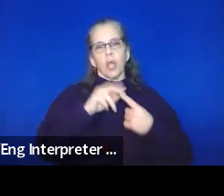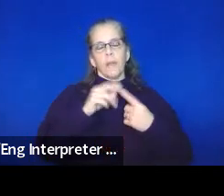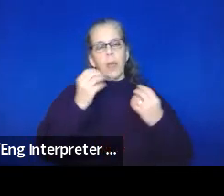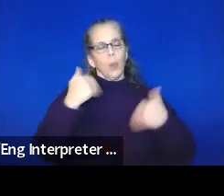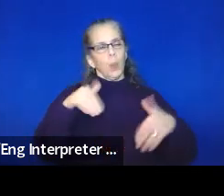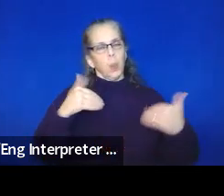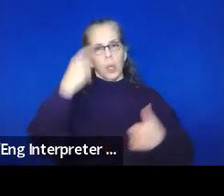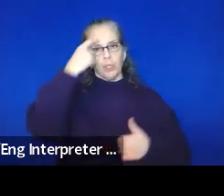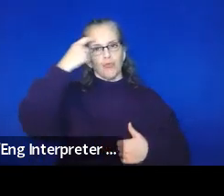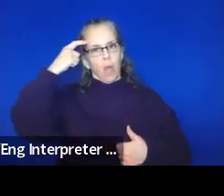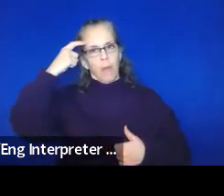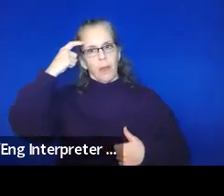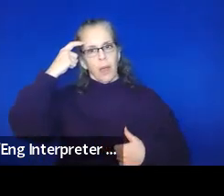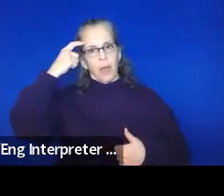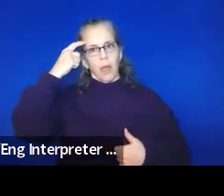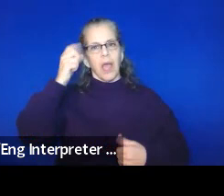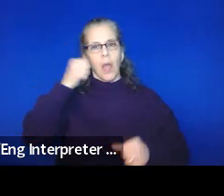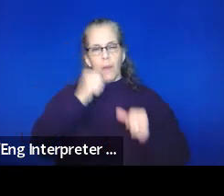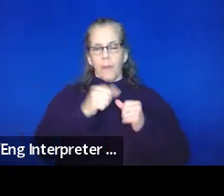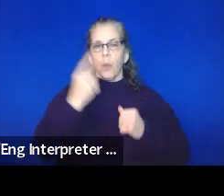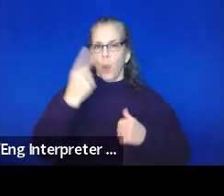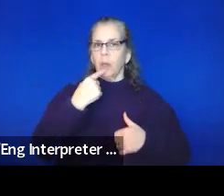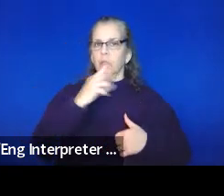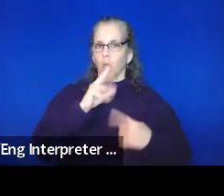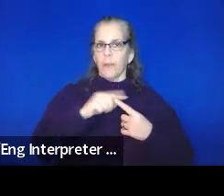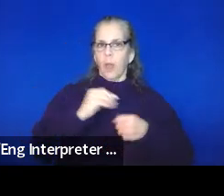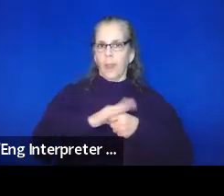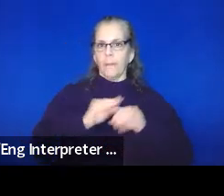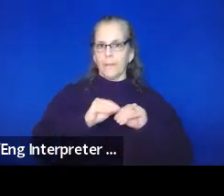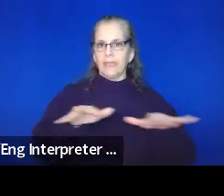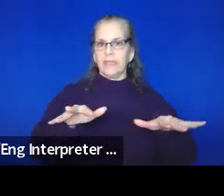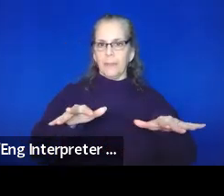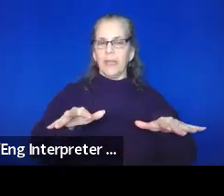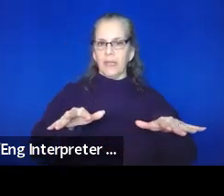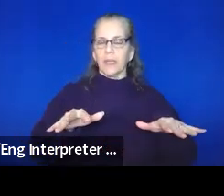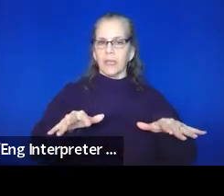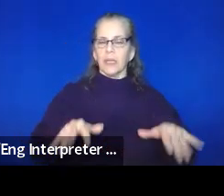and one called out, you know, the pandemic and COVID could be also a trauma event dealing